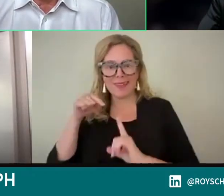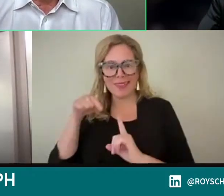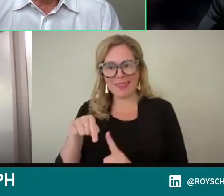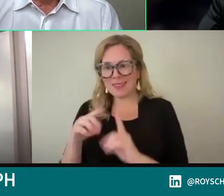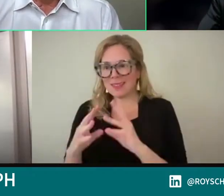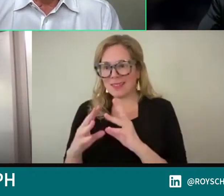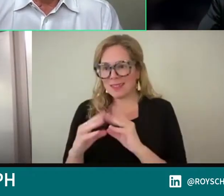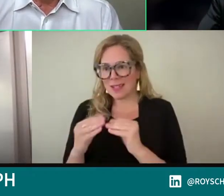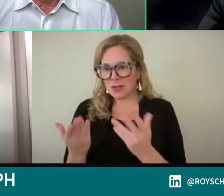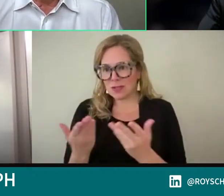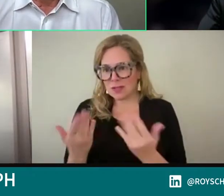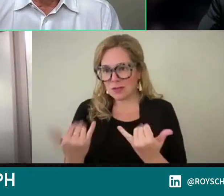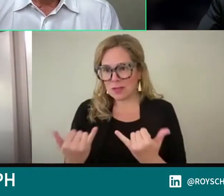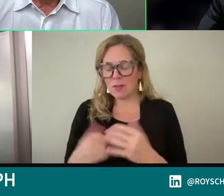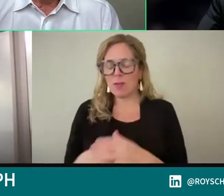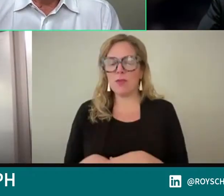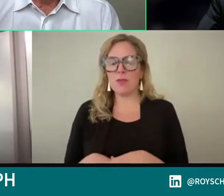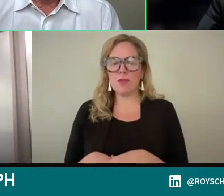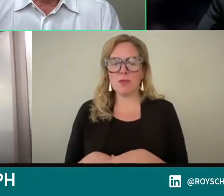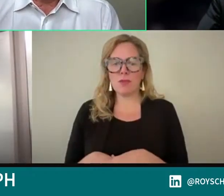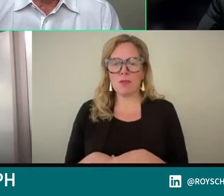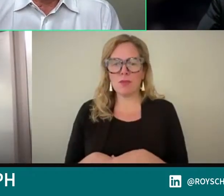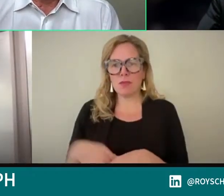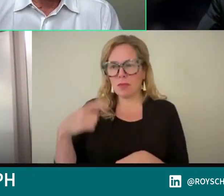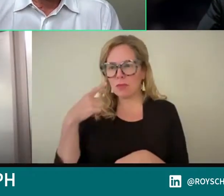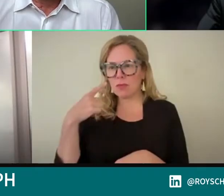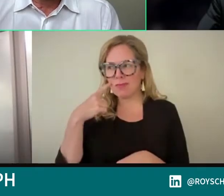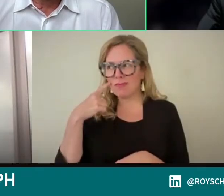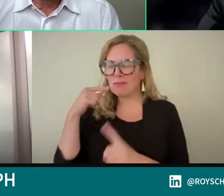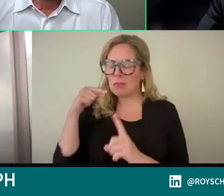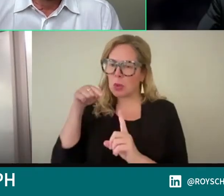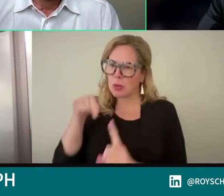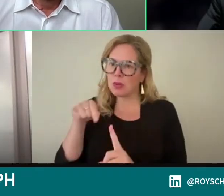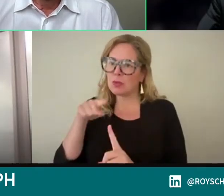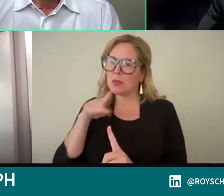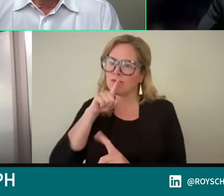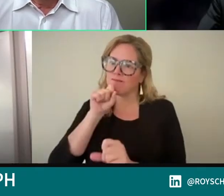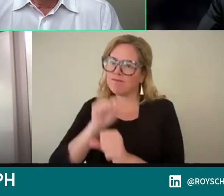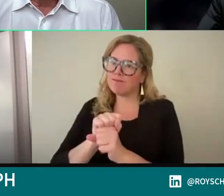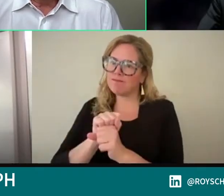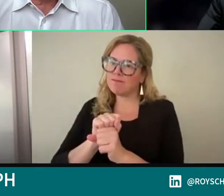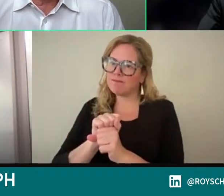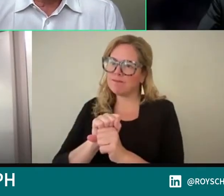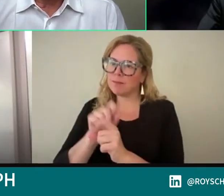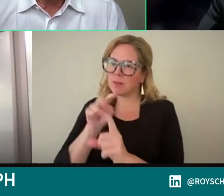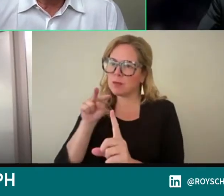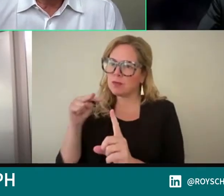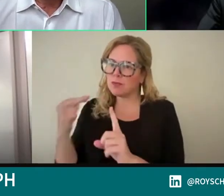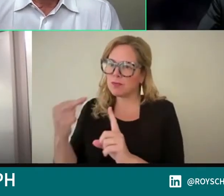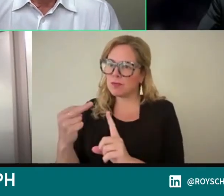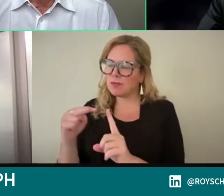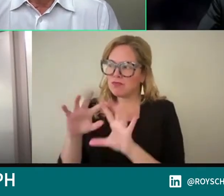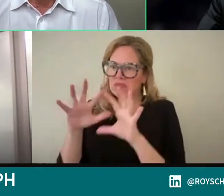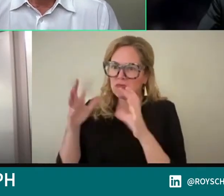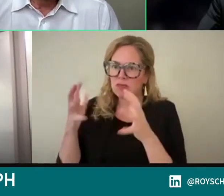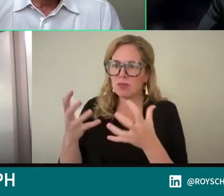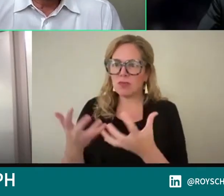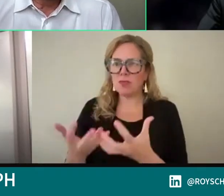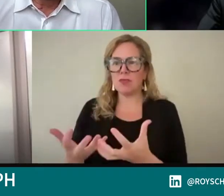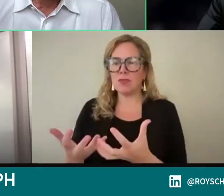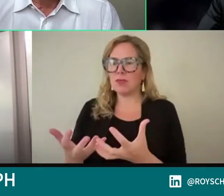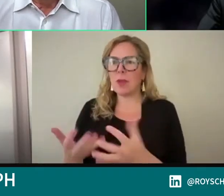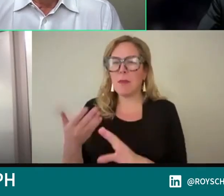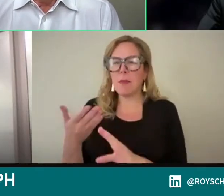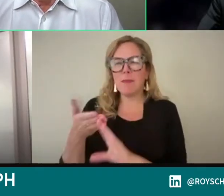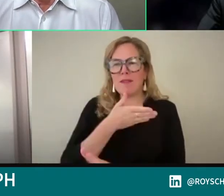if you think about it, it really captures a full circle. We used to fight all these years